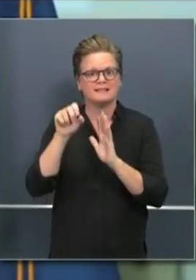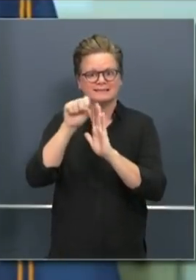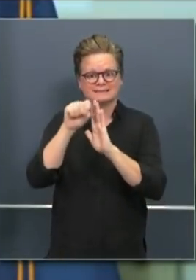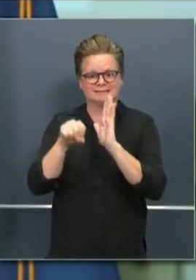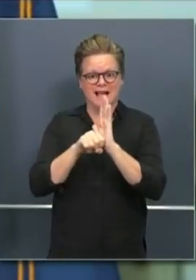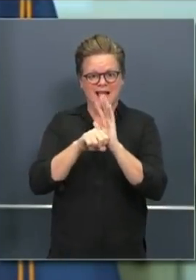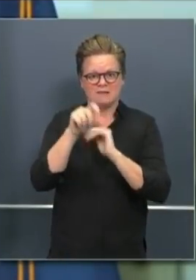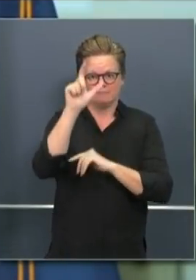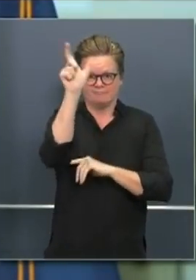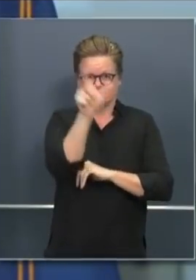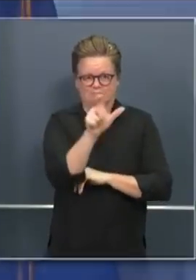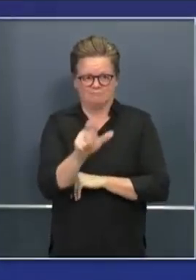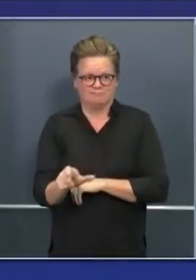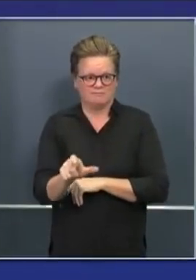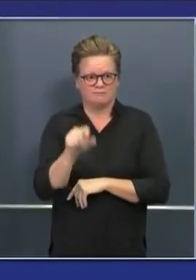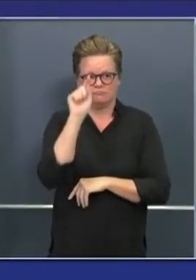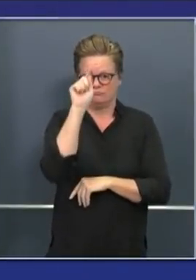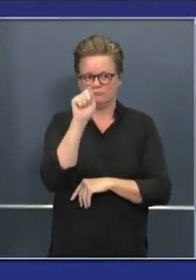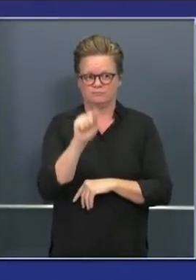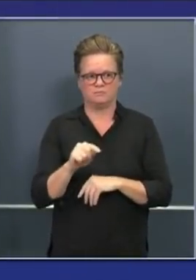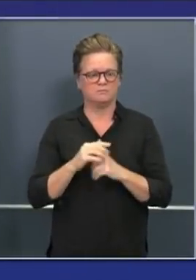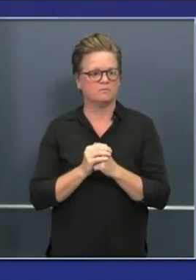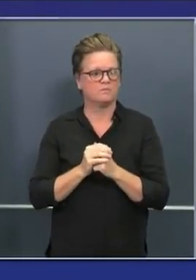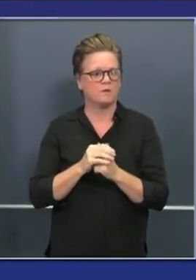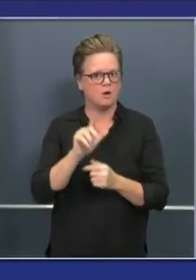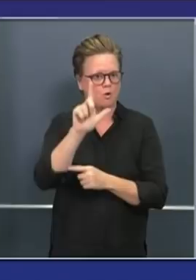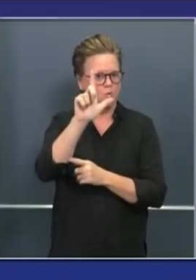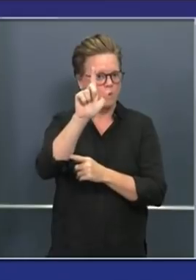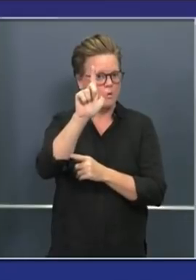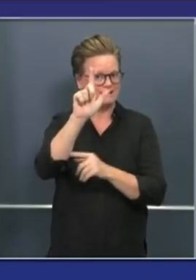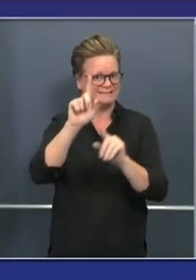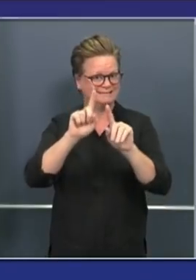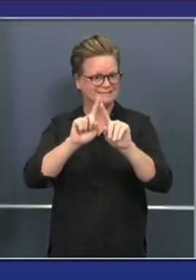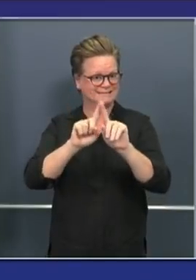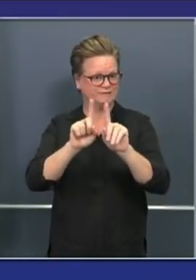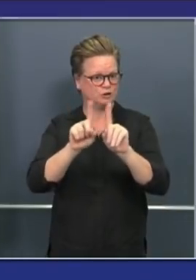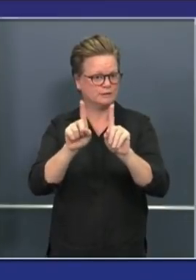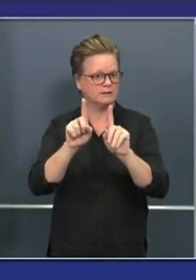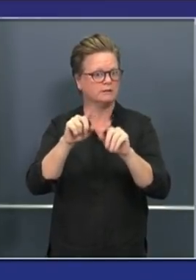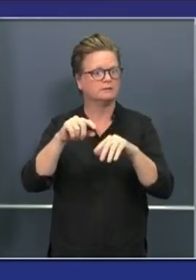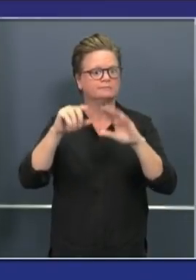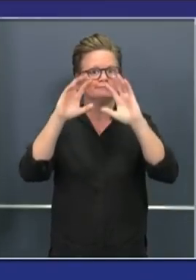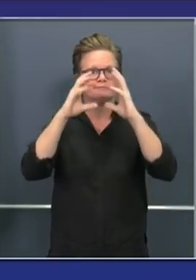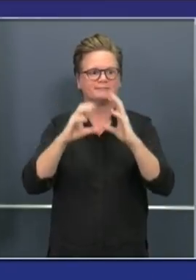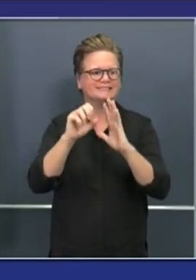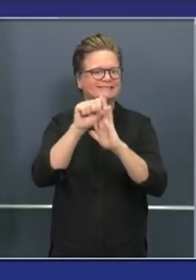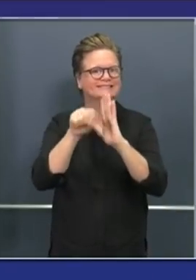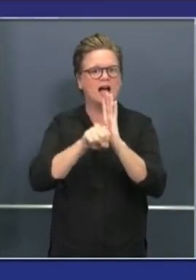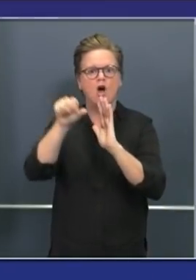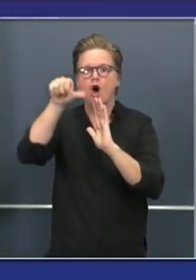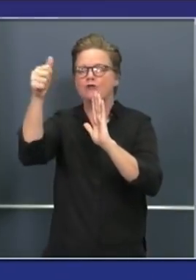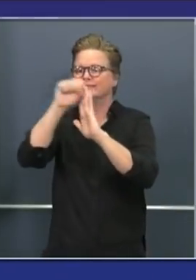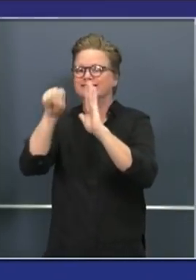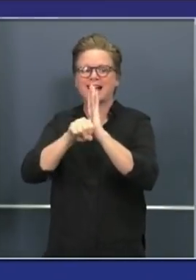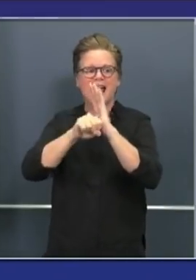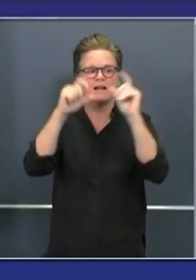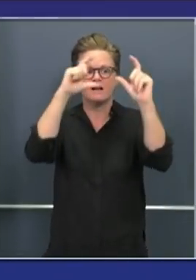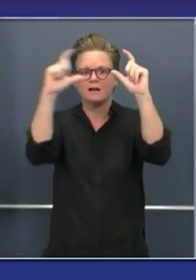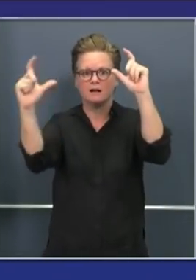IT IS A PHOTO OF THE STATE OF CALIFORNIA. THAT STATE SLIDE REPRESENTS THE EQUIVALENT OF ROUGHLY 21 DIFFERENT STATES IN TERMS OF